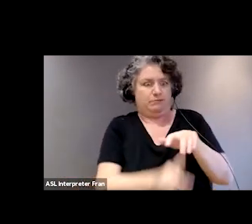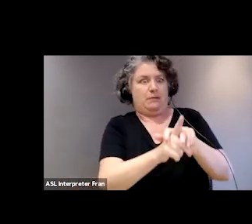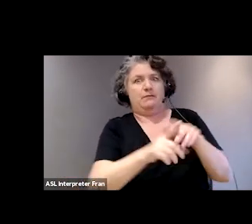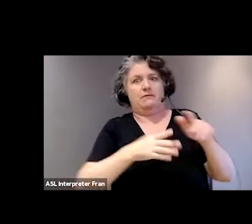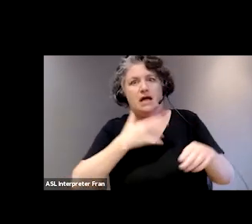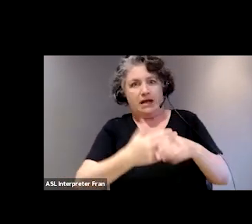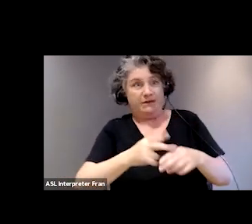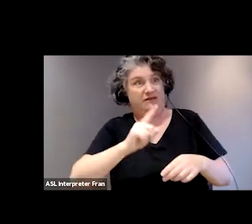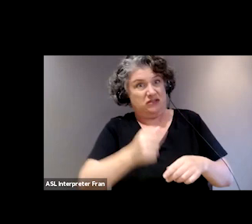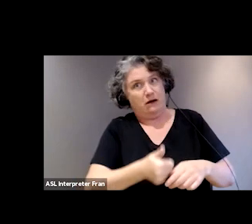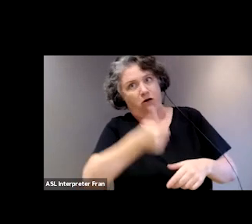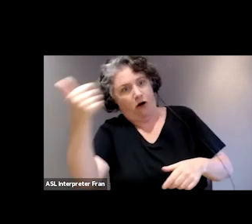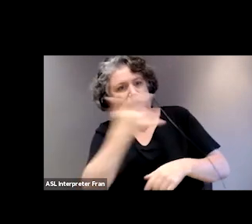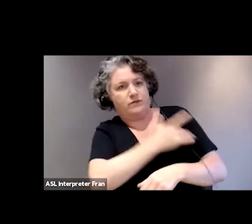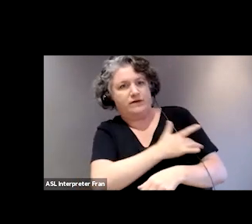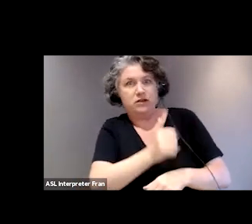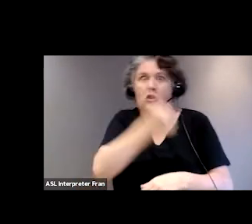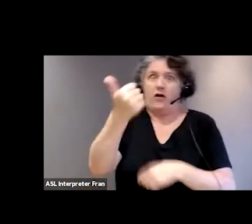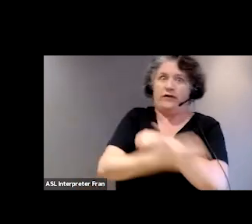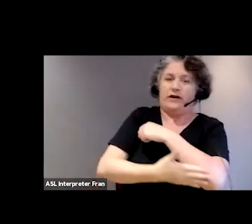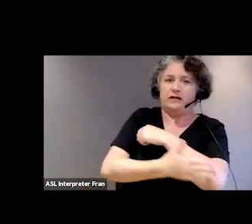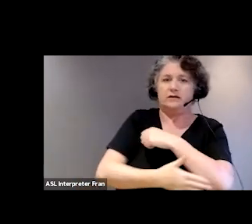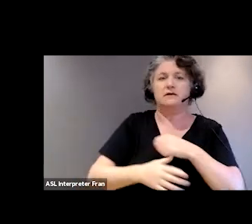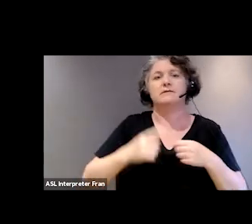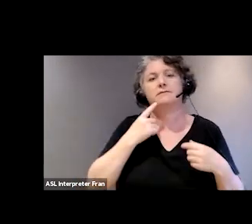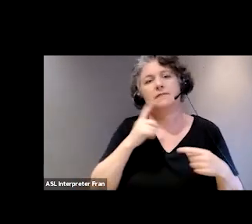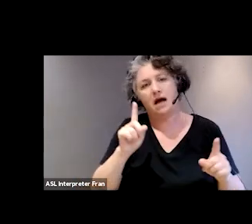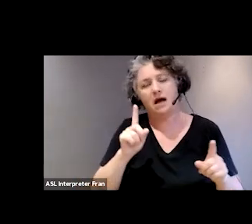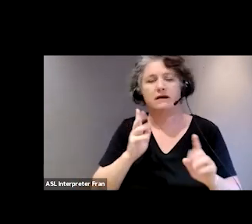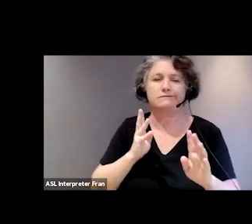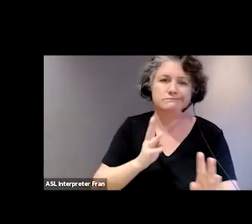vaccine